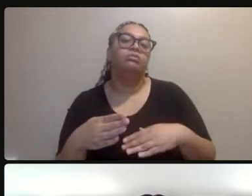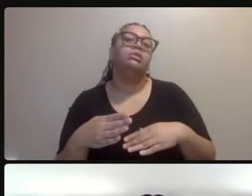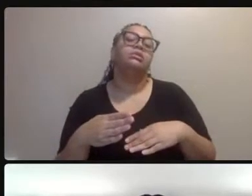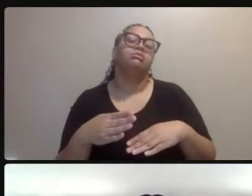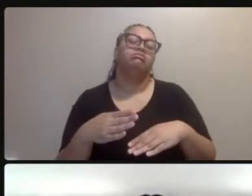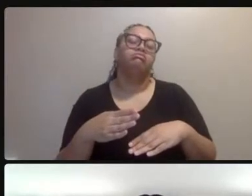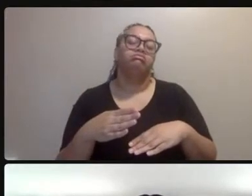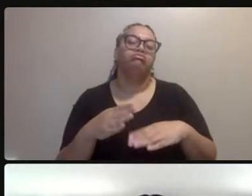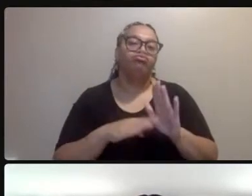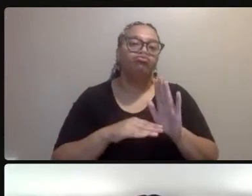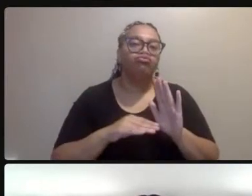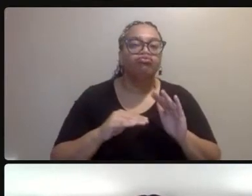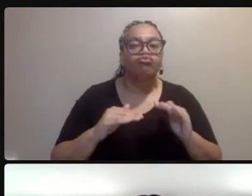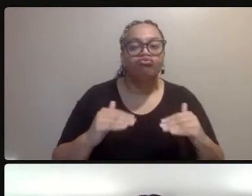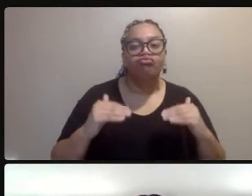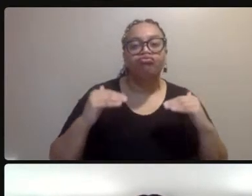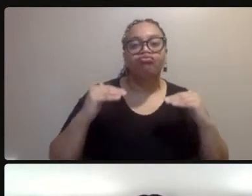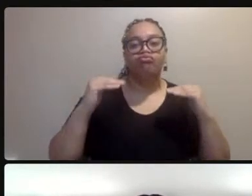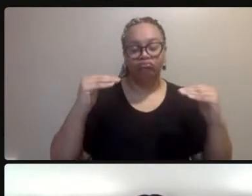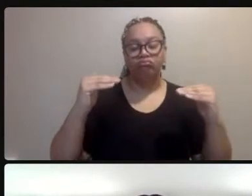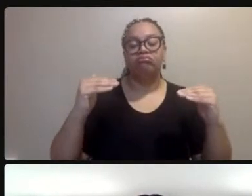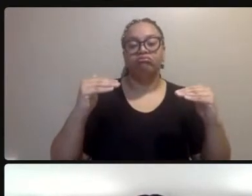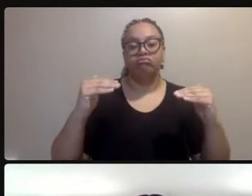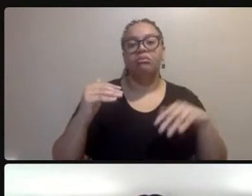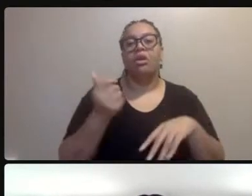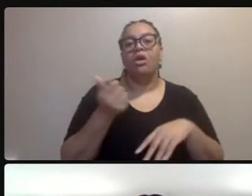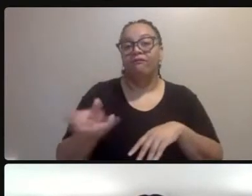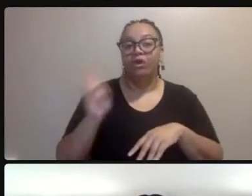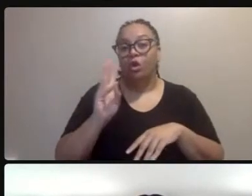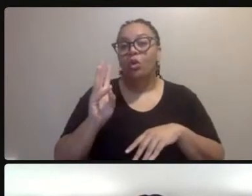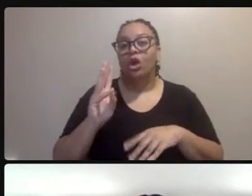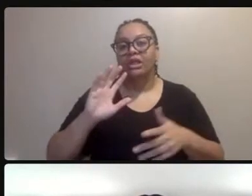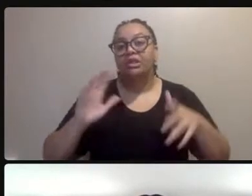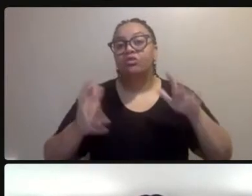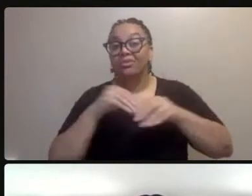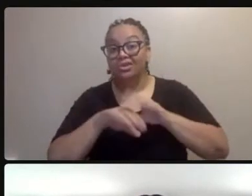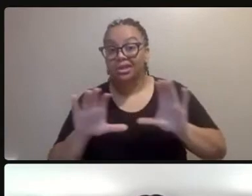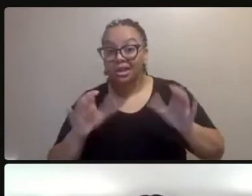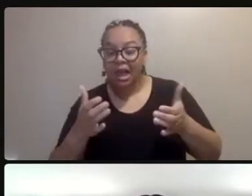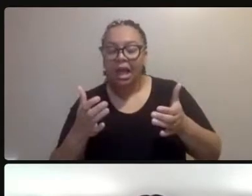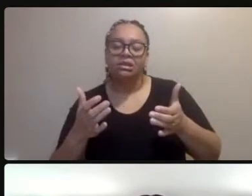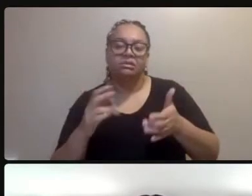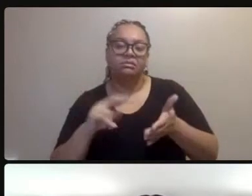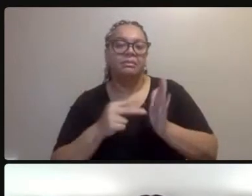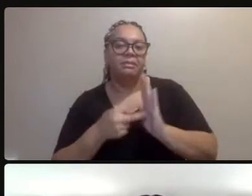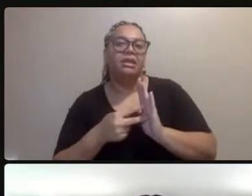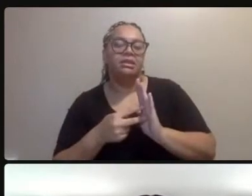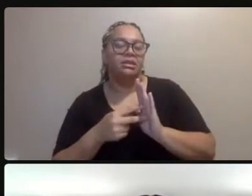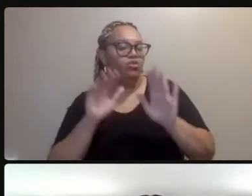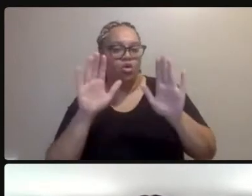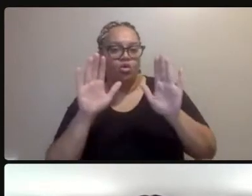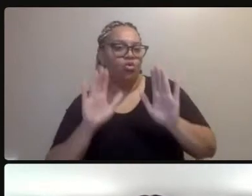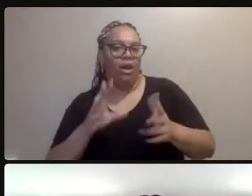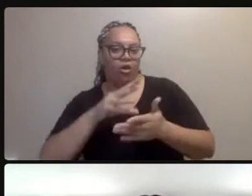LEARNING OUTCOMES WELL MANAGE CLASSROOMS, PRODUCE GREATER